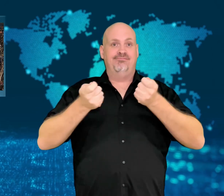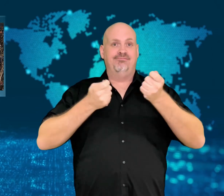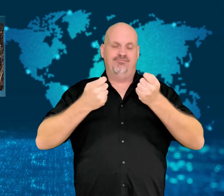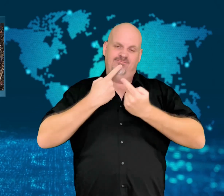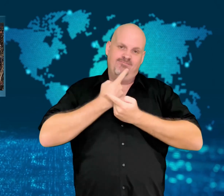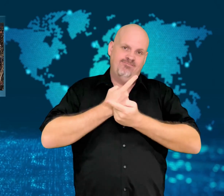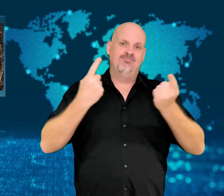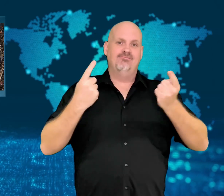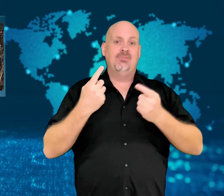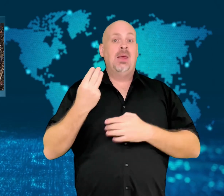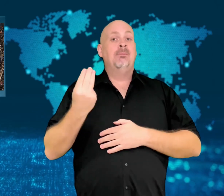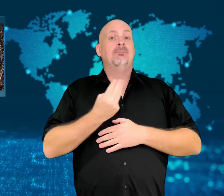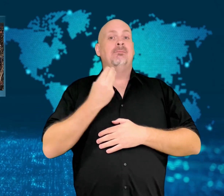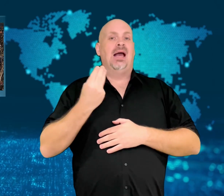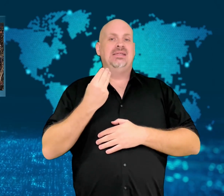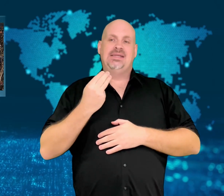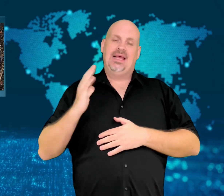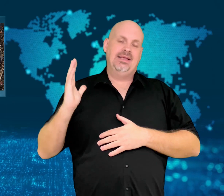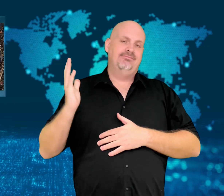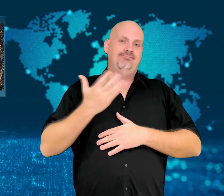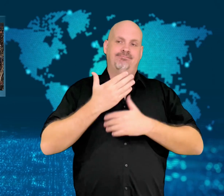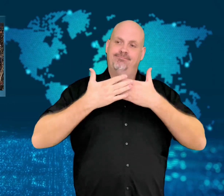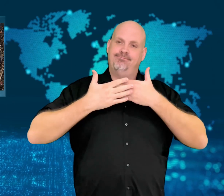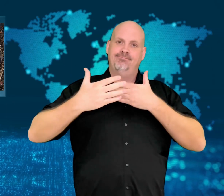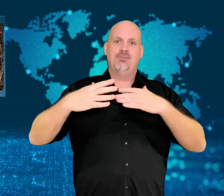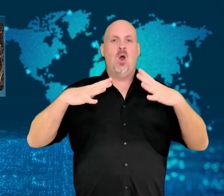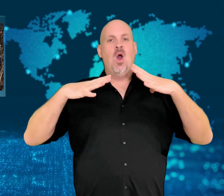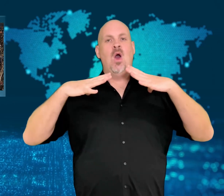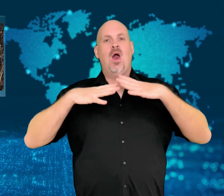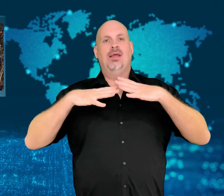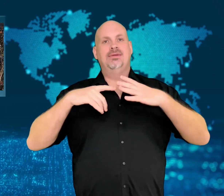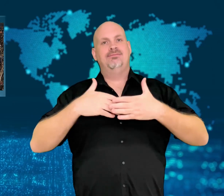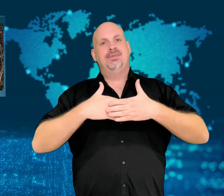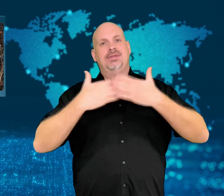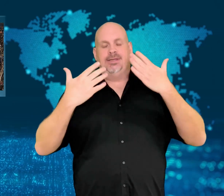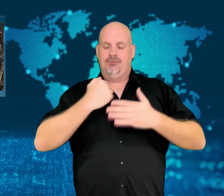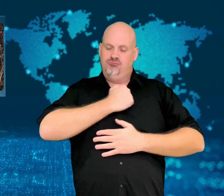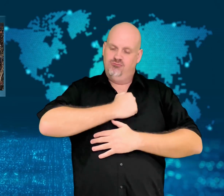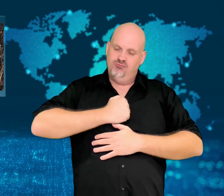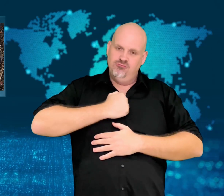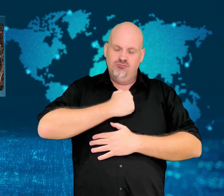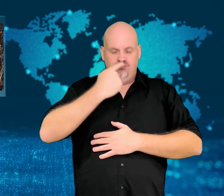The cause of the crash is under investigation, and the government has